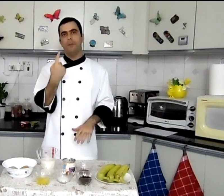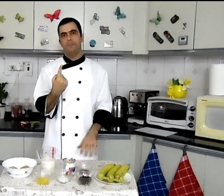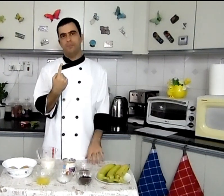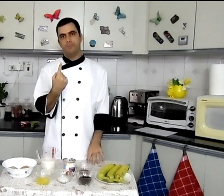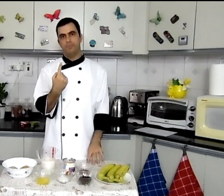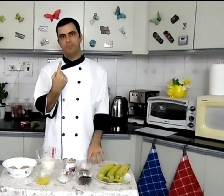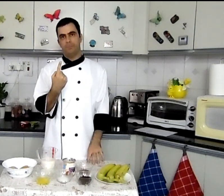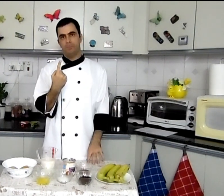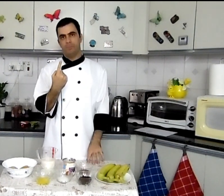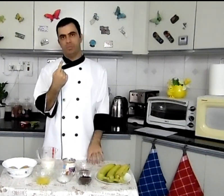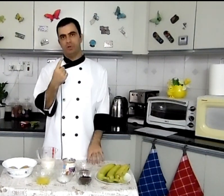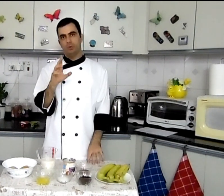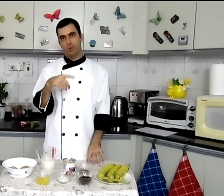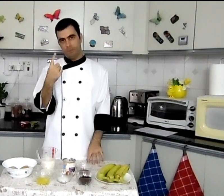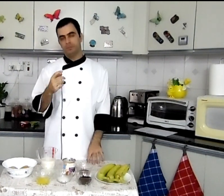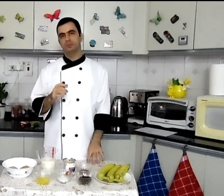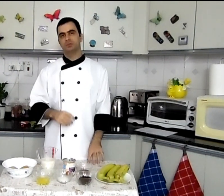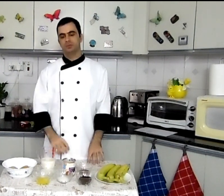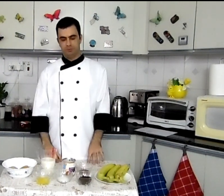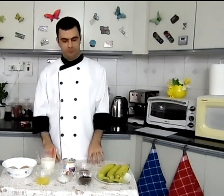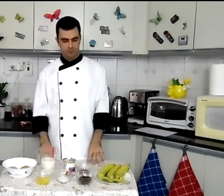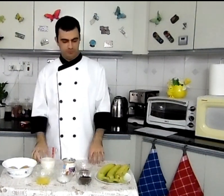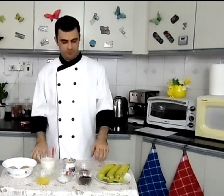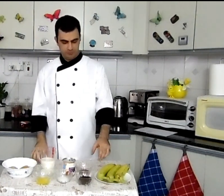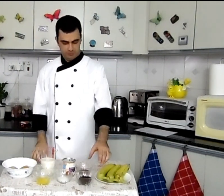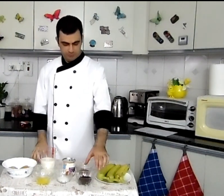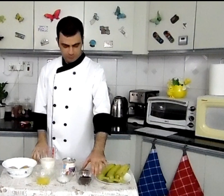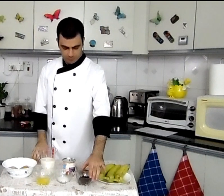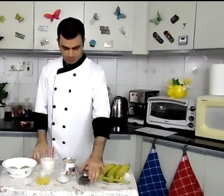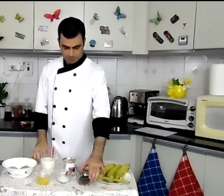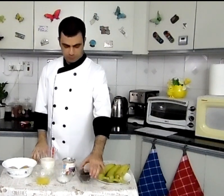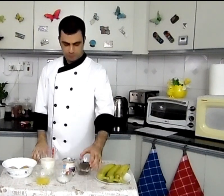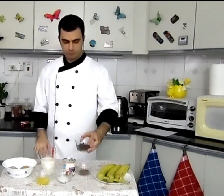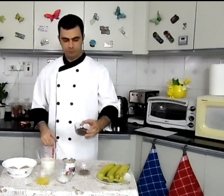We put it in the fridge for one day, then we can open the can ونضعها في البراد / الثلاجة لمدة يوم واحد، ومن ثم يمكننا أن نفتح العلبة